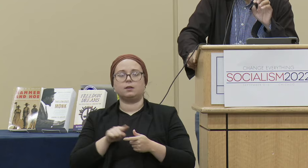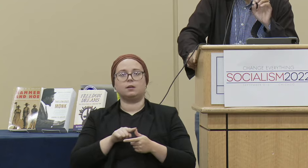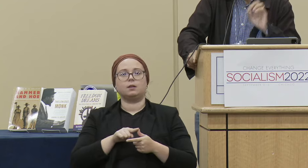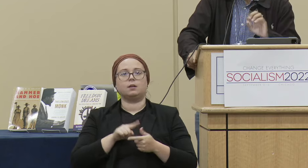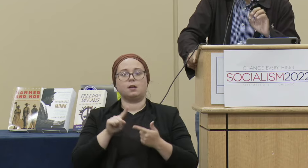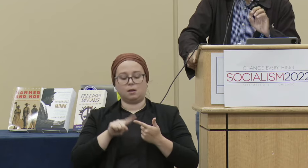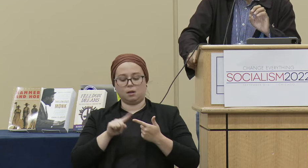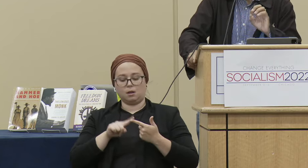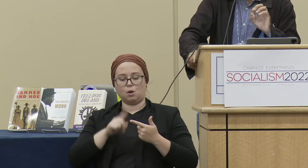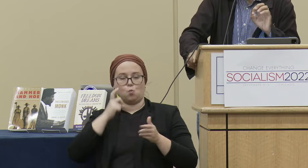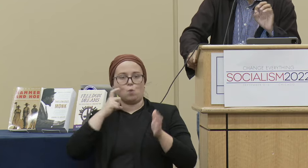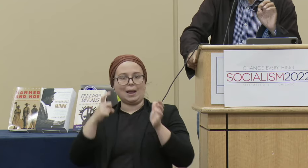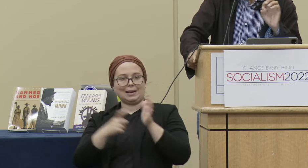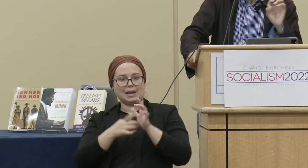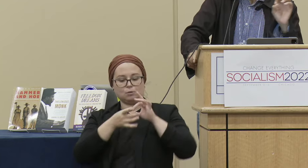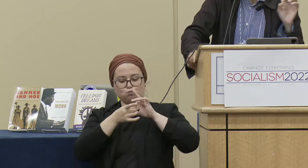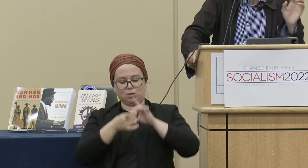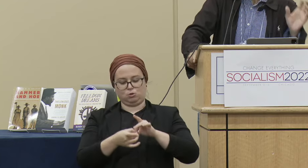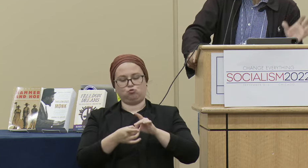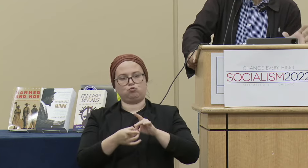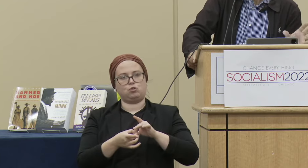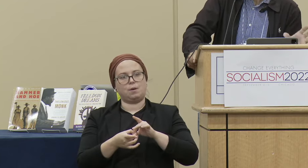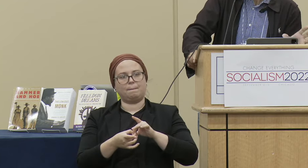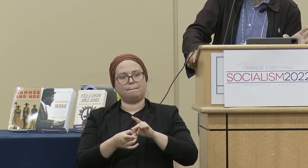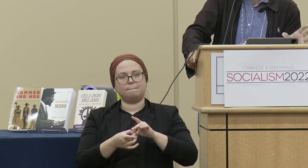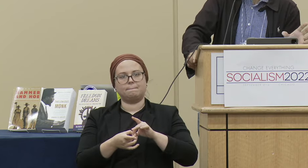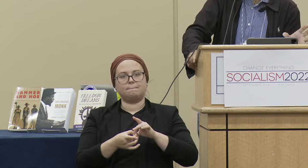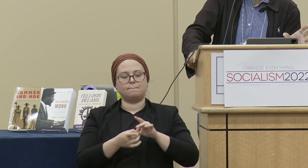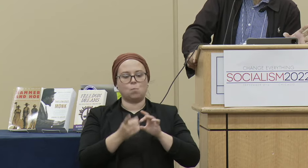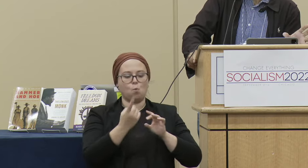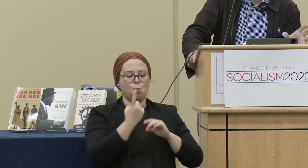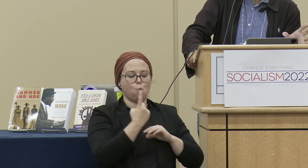It is about, A, redistributing wealth, B, recognizing the